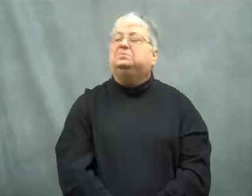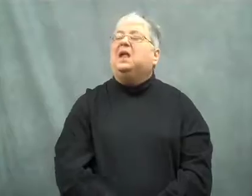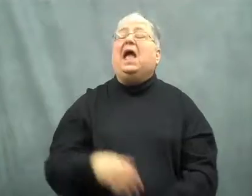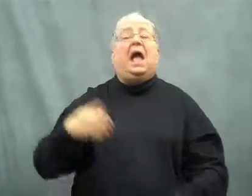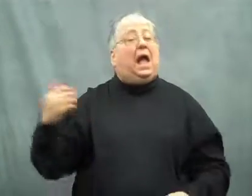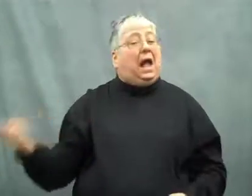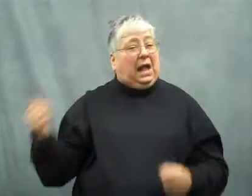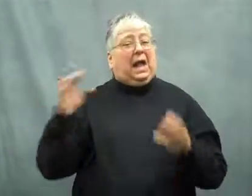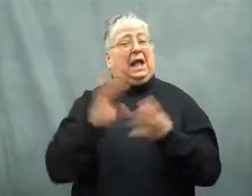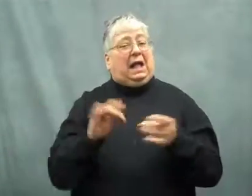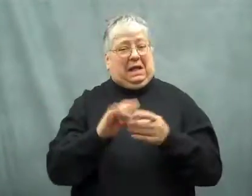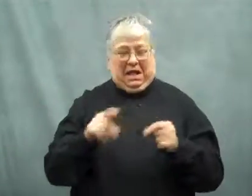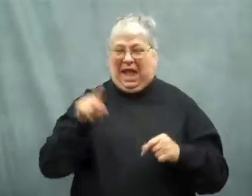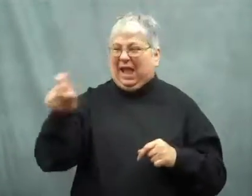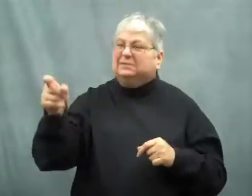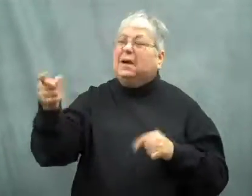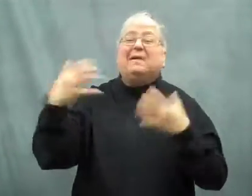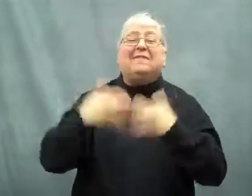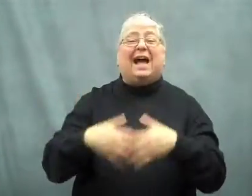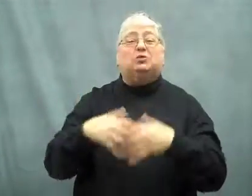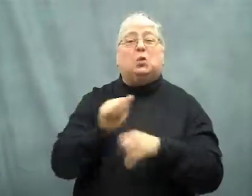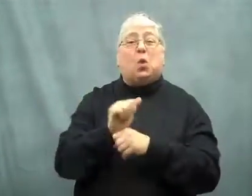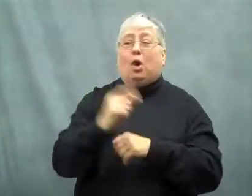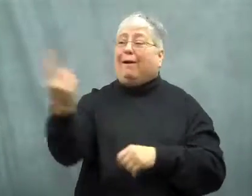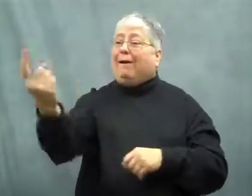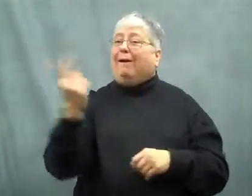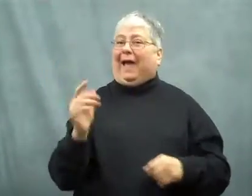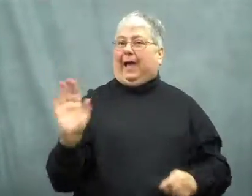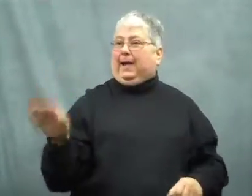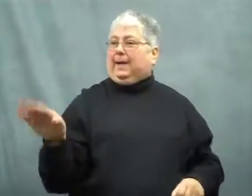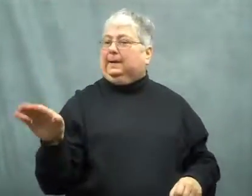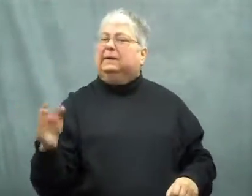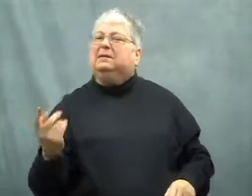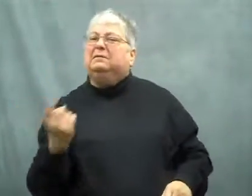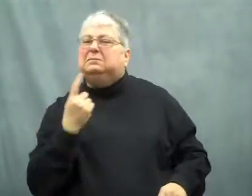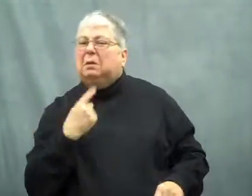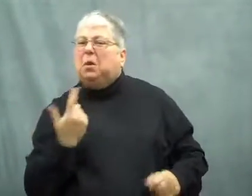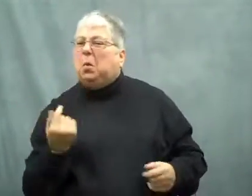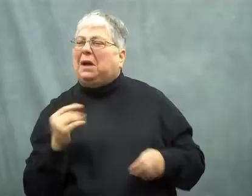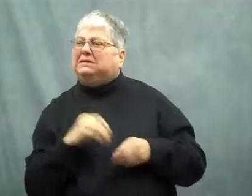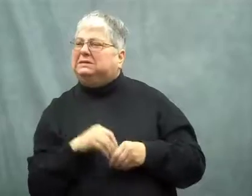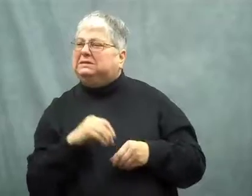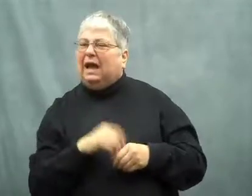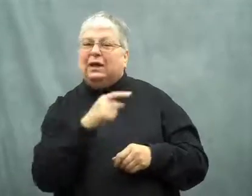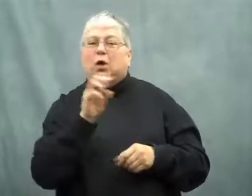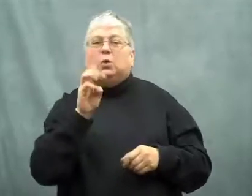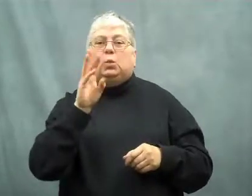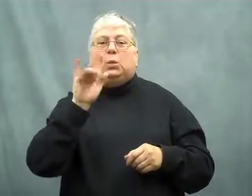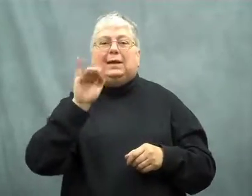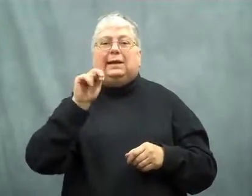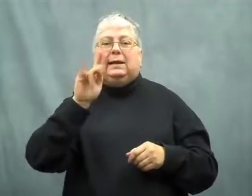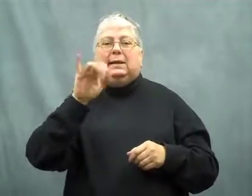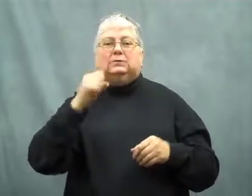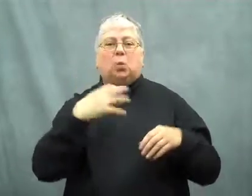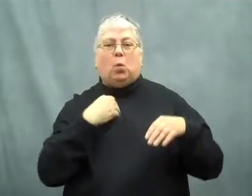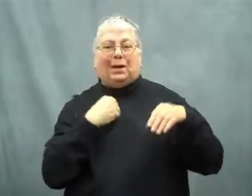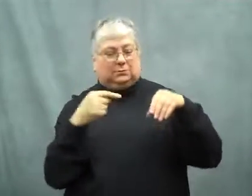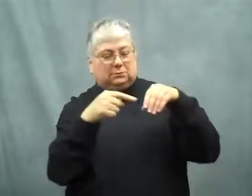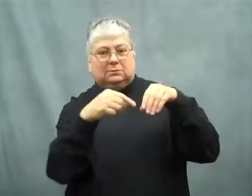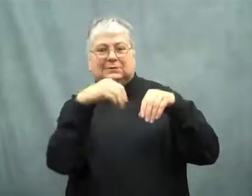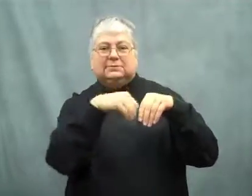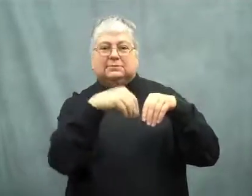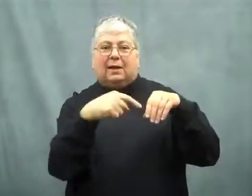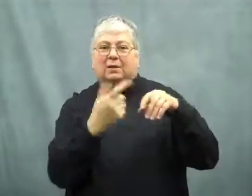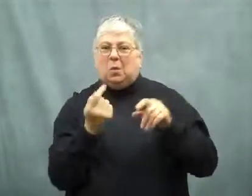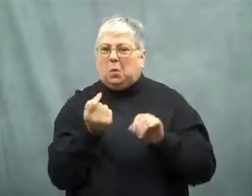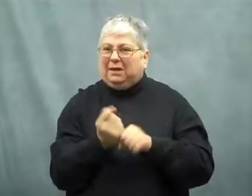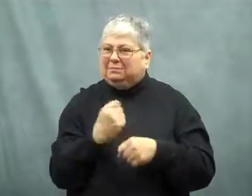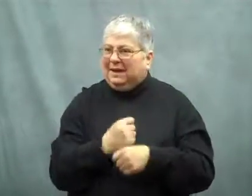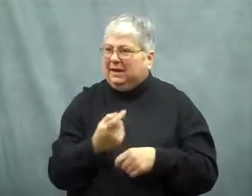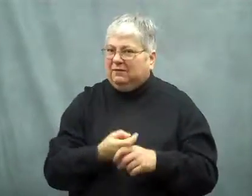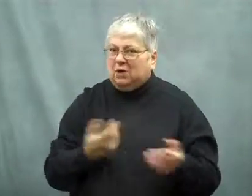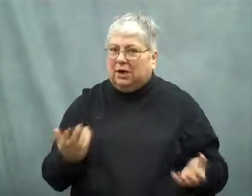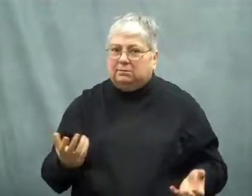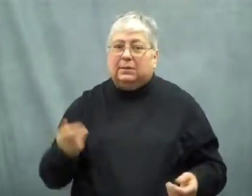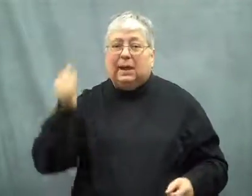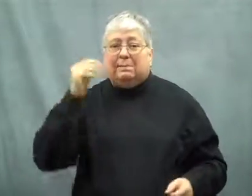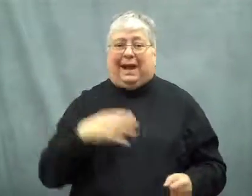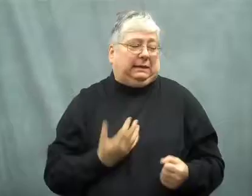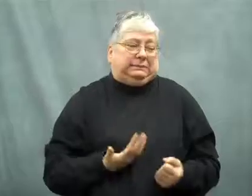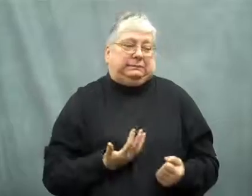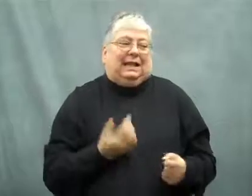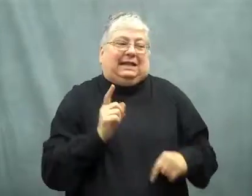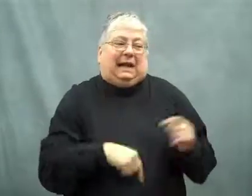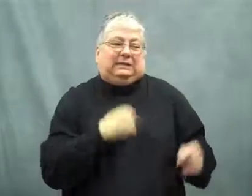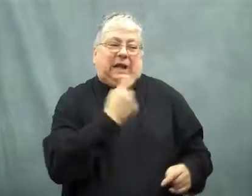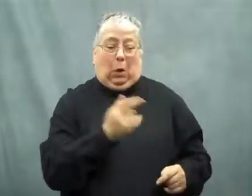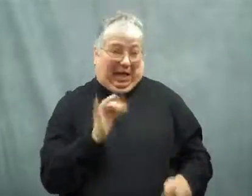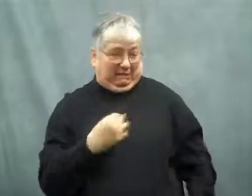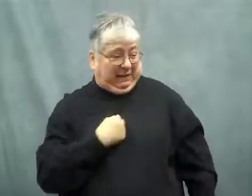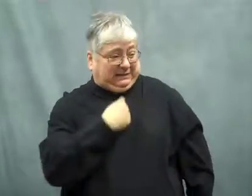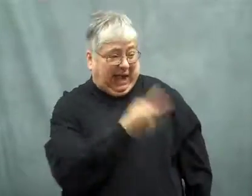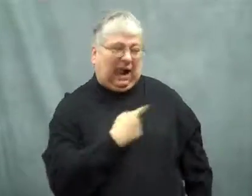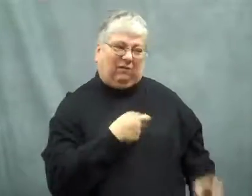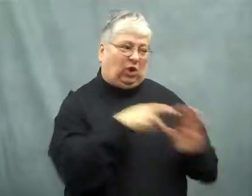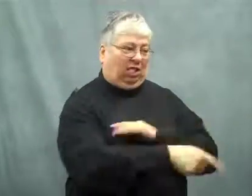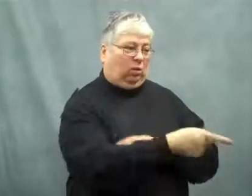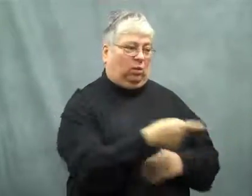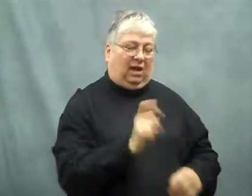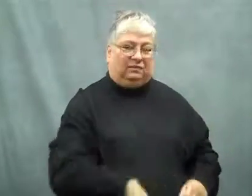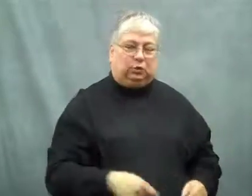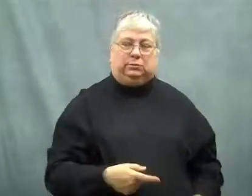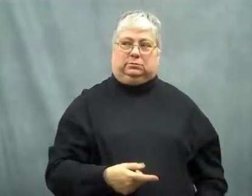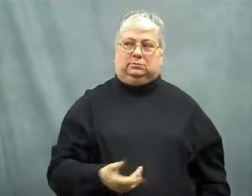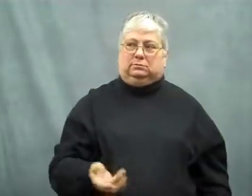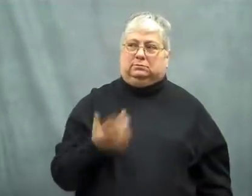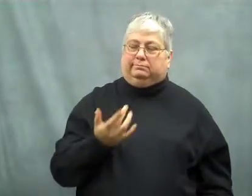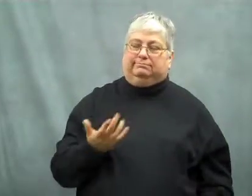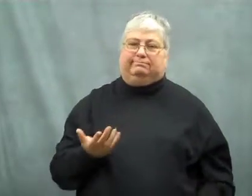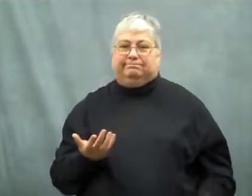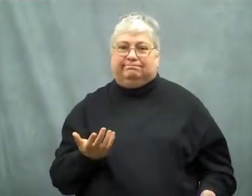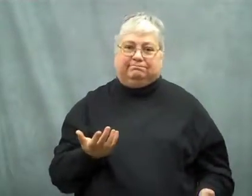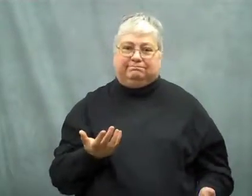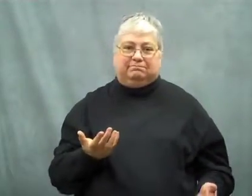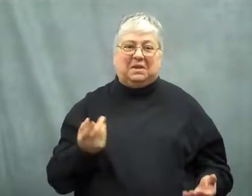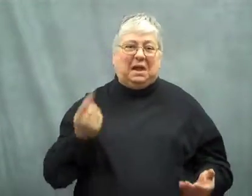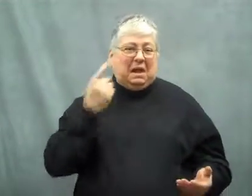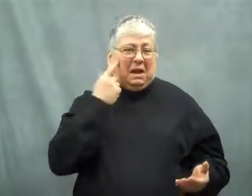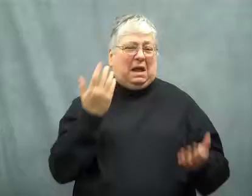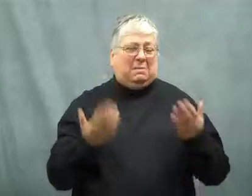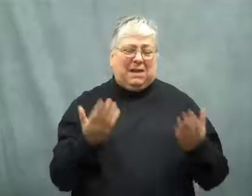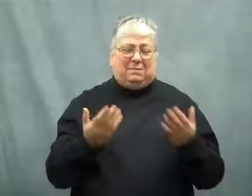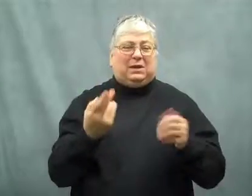He asked a worker coming out of the factory what the white filling was made from.